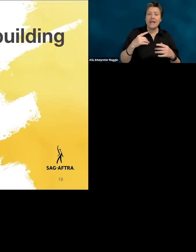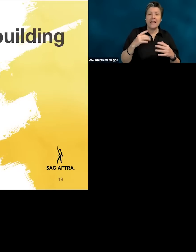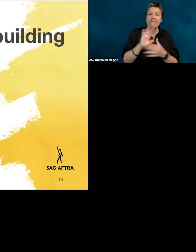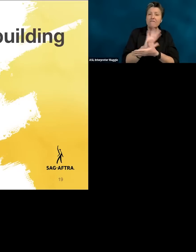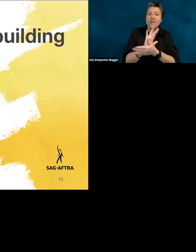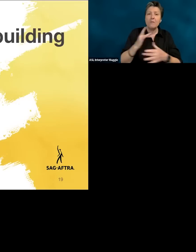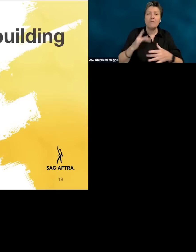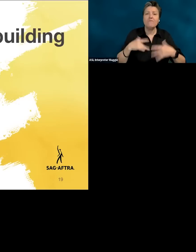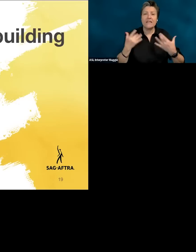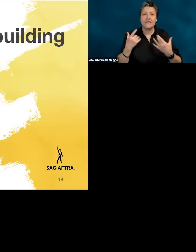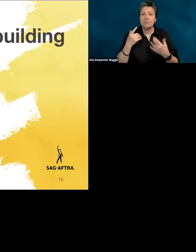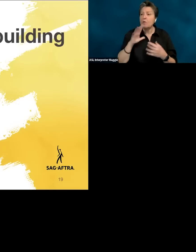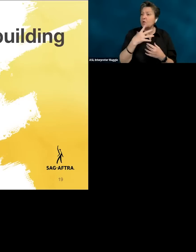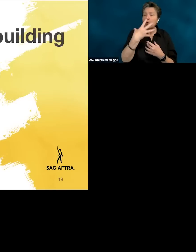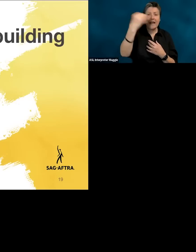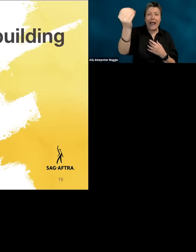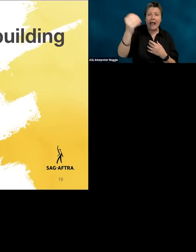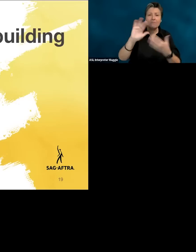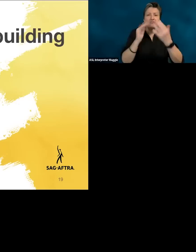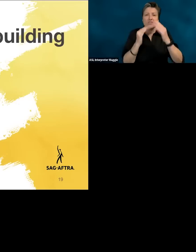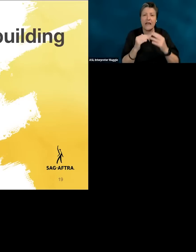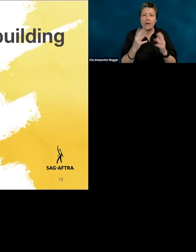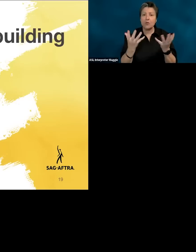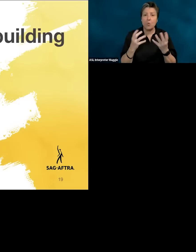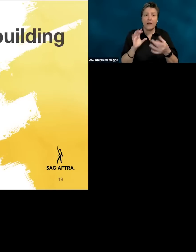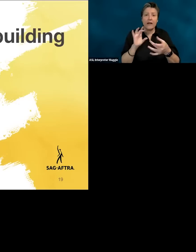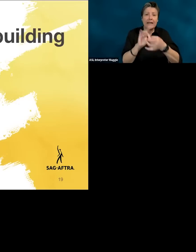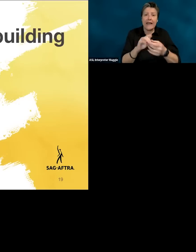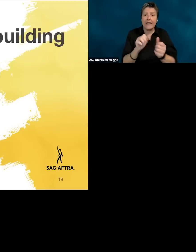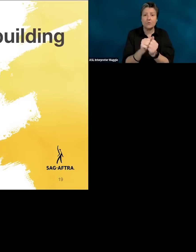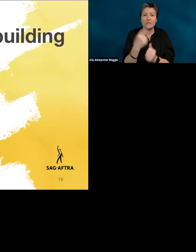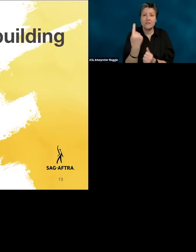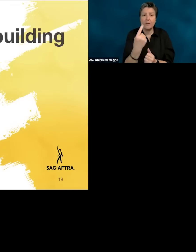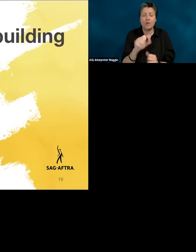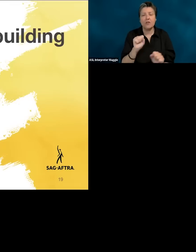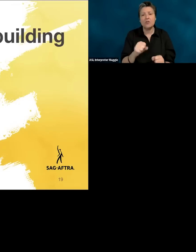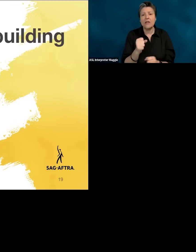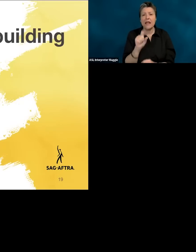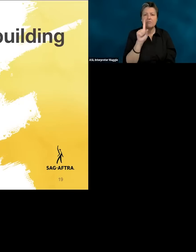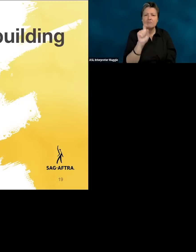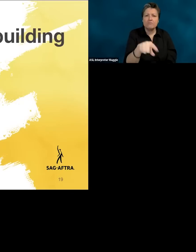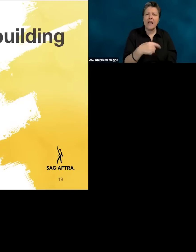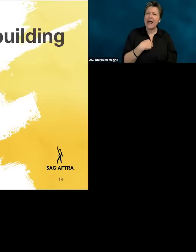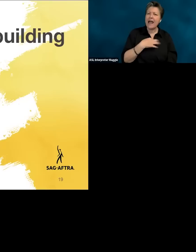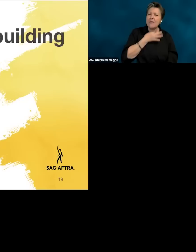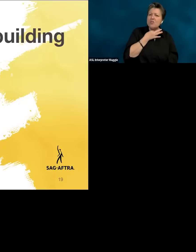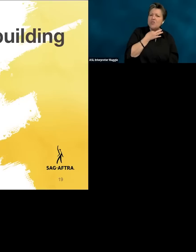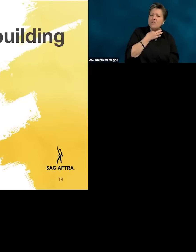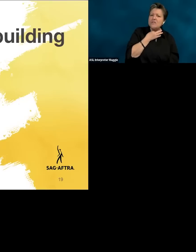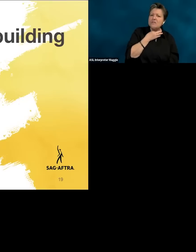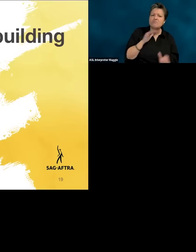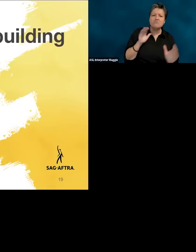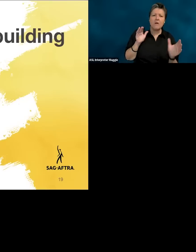and you wanna really connect with this person. You could ask a question like, I'm curious, what's a focus of yours in the next month?